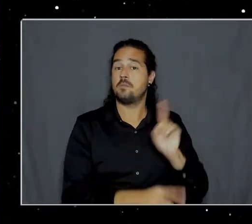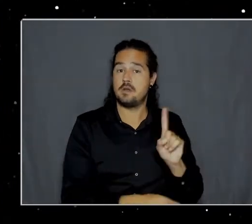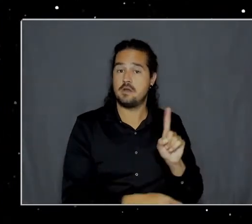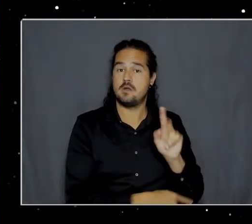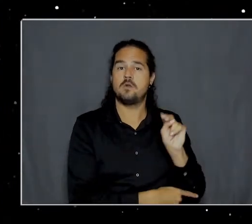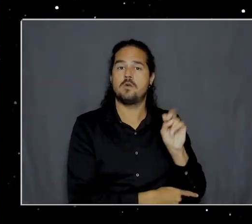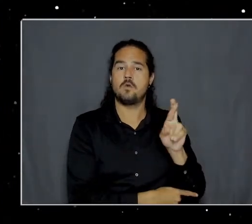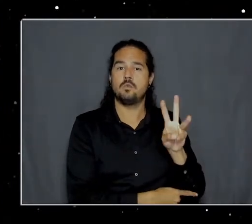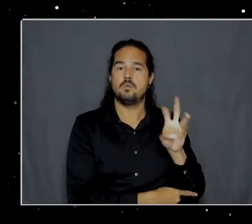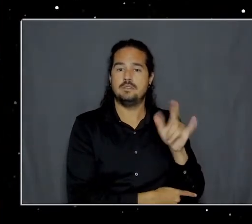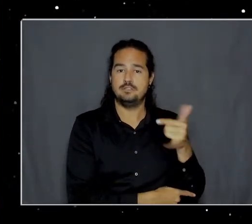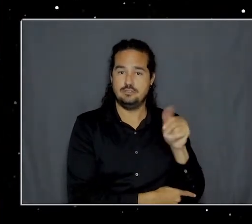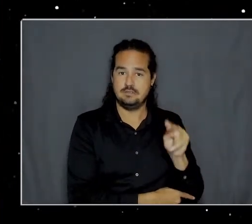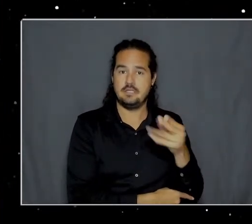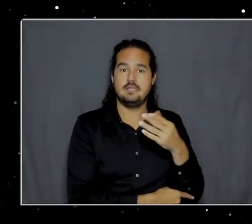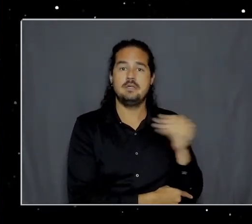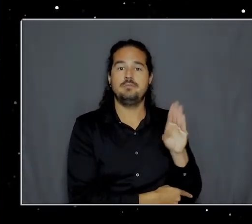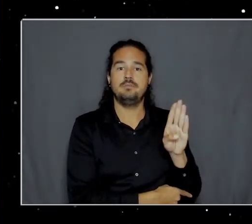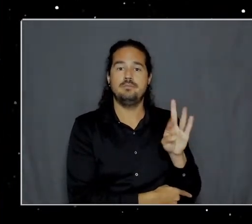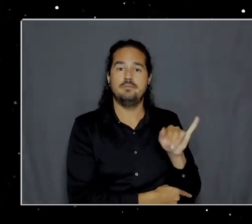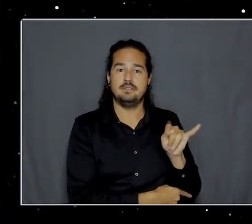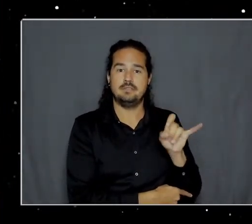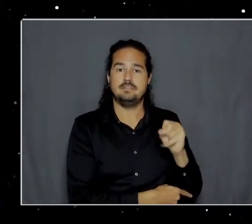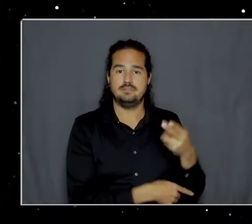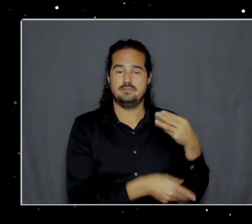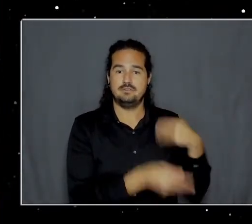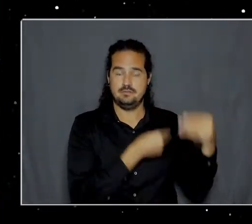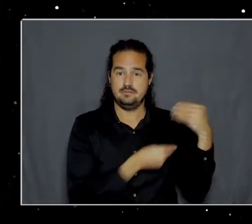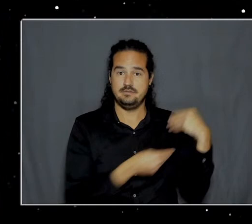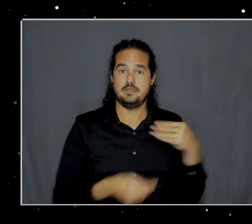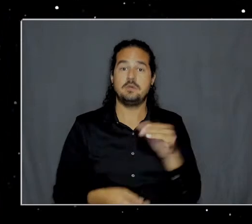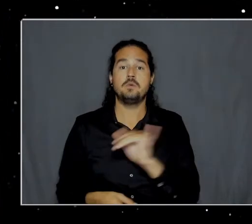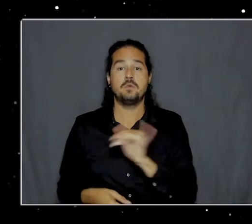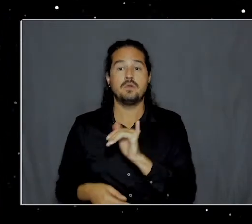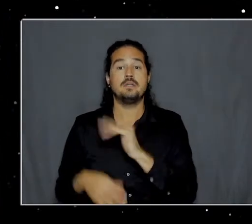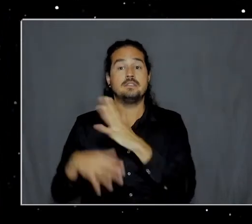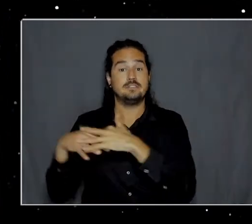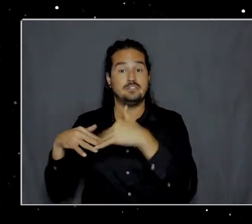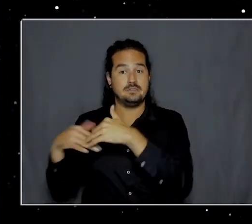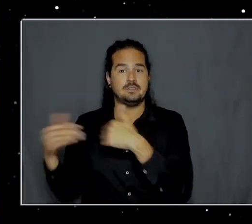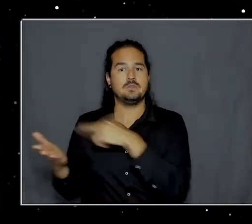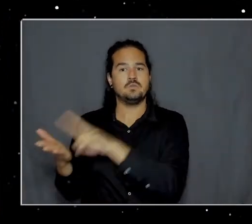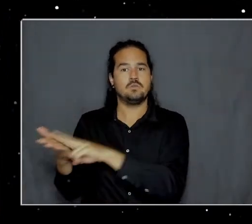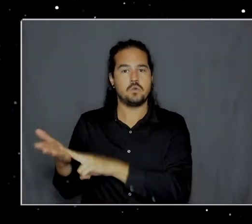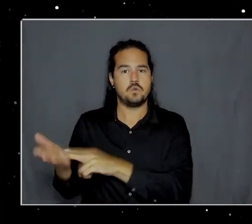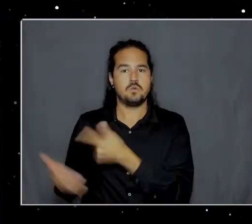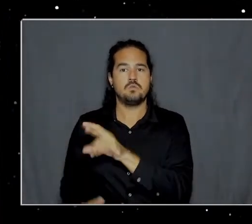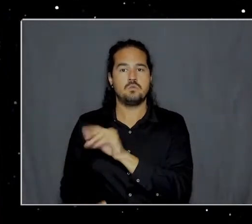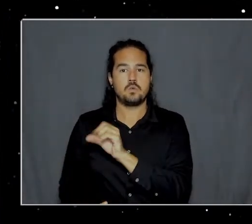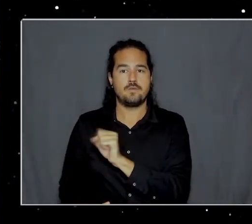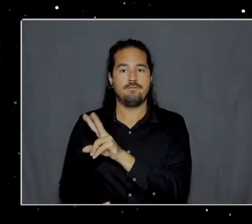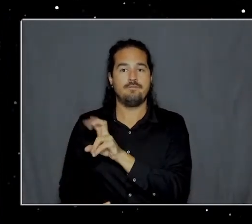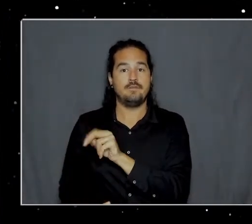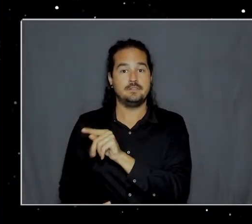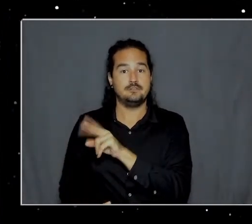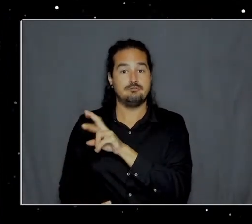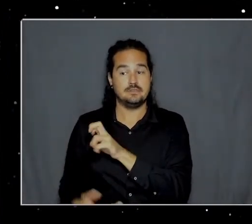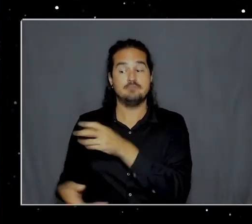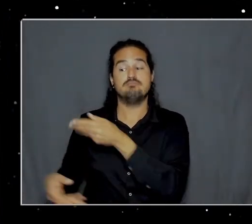I AM EQUAL PARTS BOTH. I AM WHITE, OF NORWEGIAN AND BRITISH HERITAGE, AND I AM INDIGENOUS. I'M ENROLLED GROS VENTRE AND